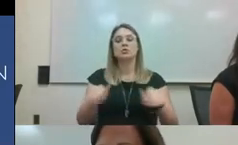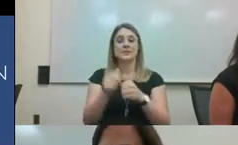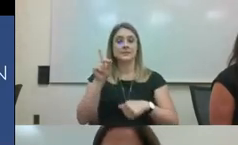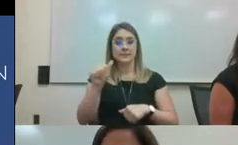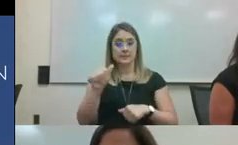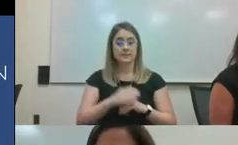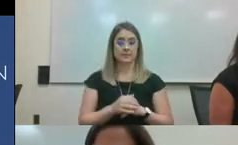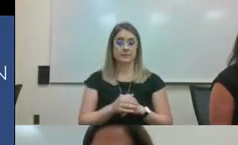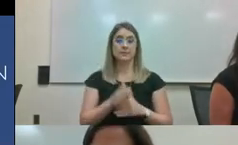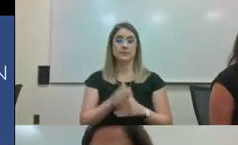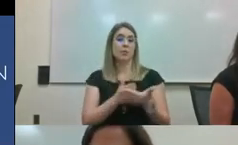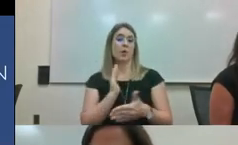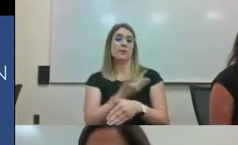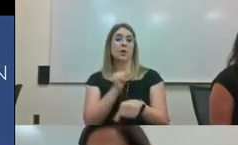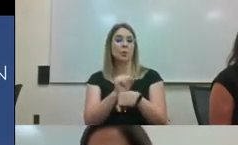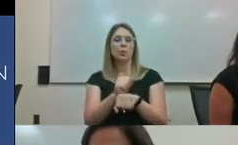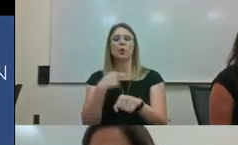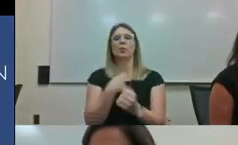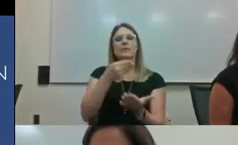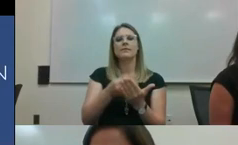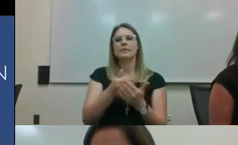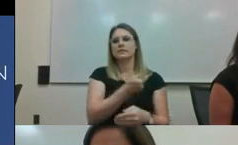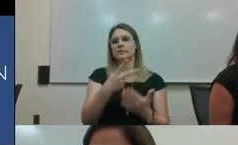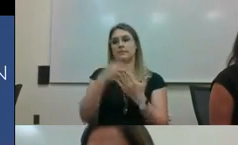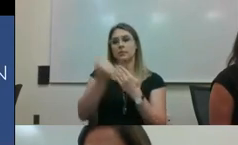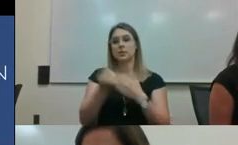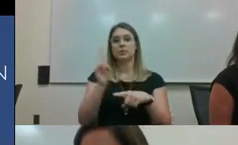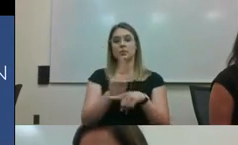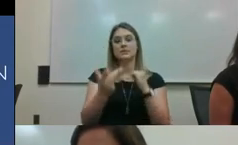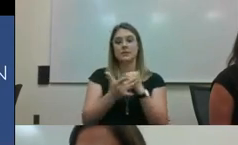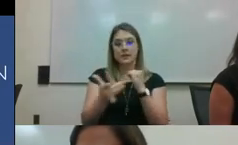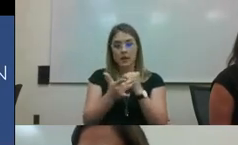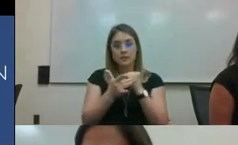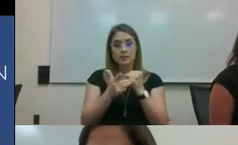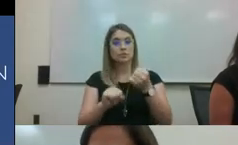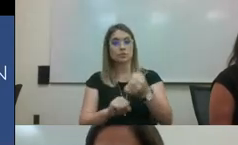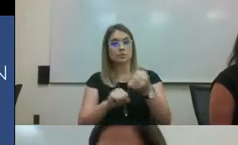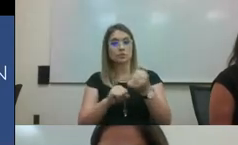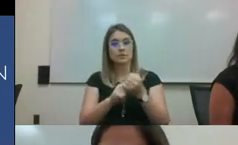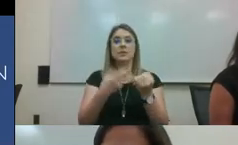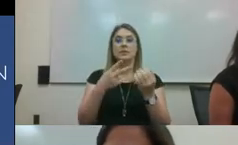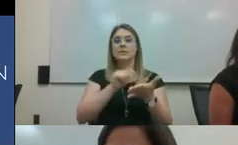And as part of that work, we funded a number of projects that use technology to support literacy learning for children who are blind,